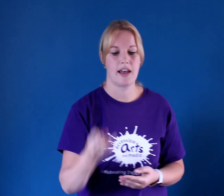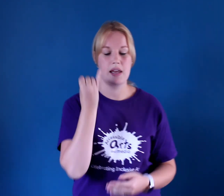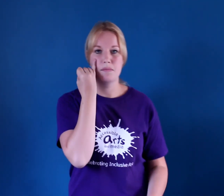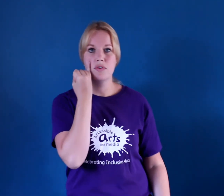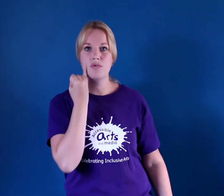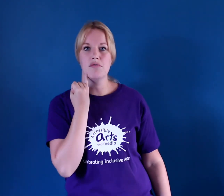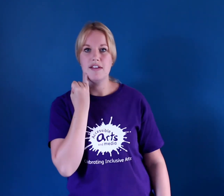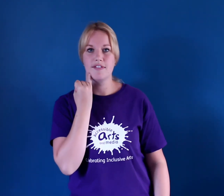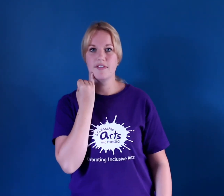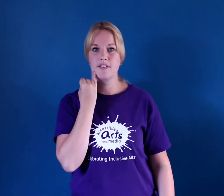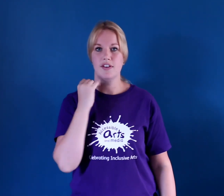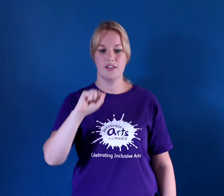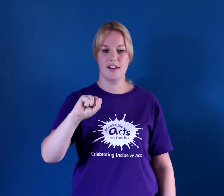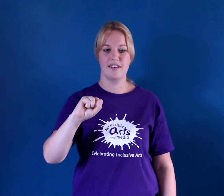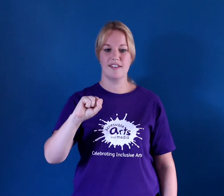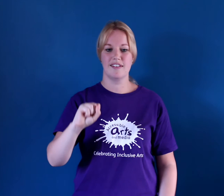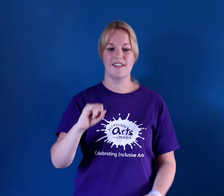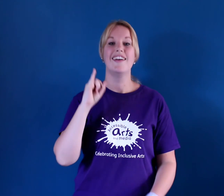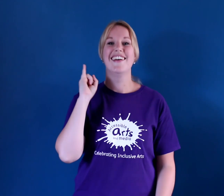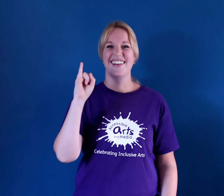came to grief. Your turn.